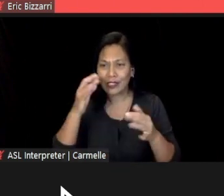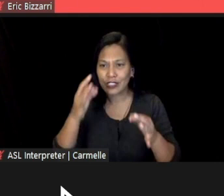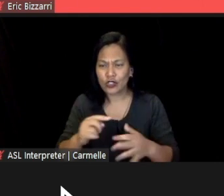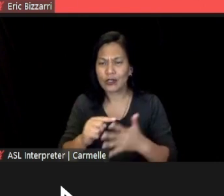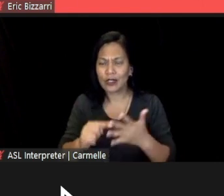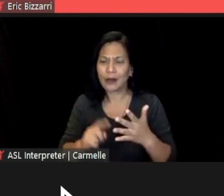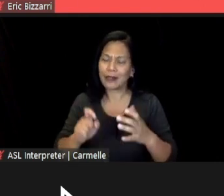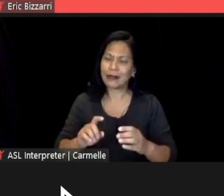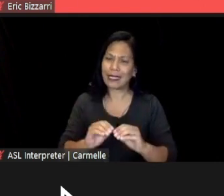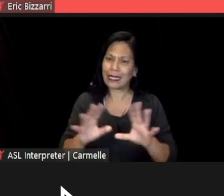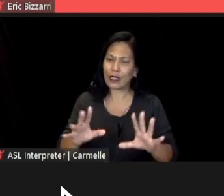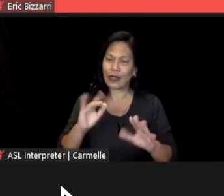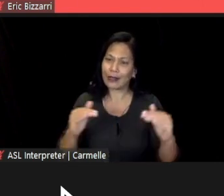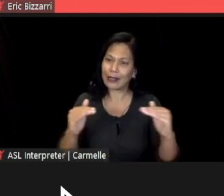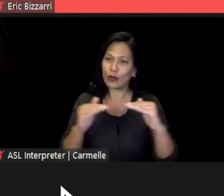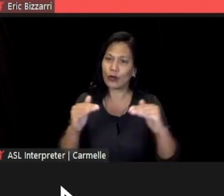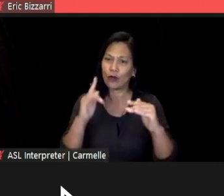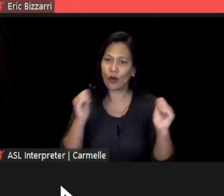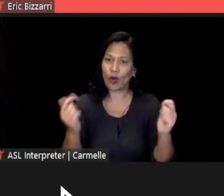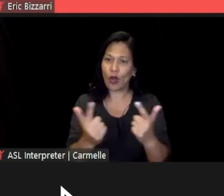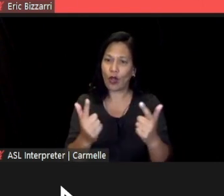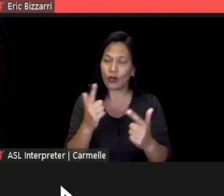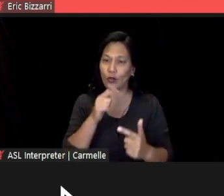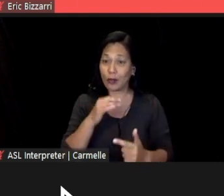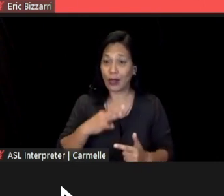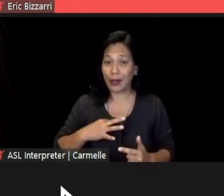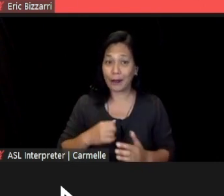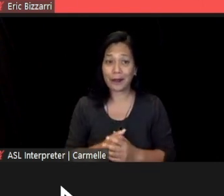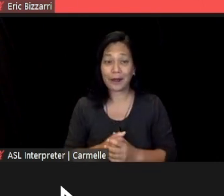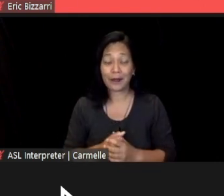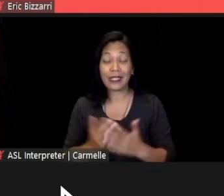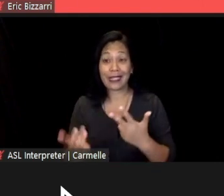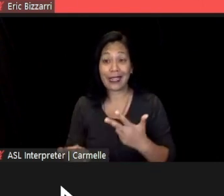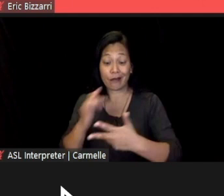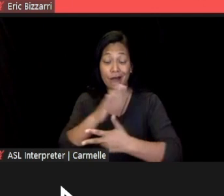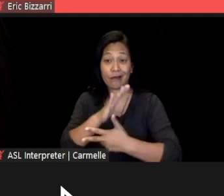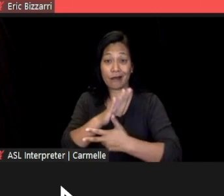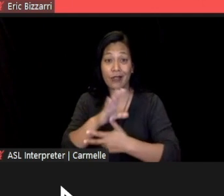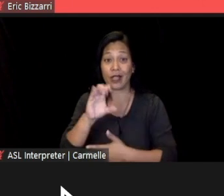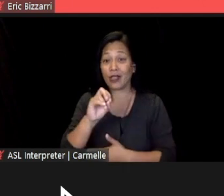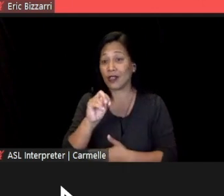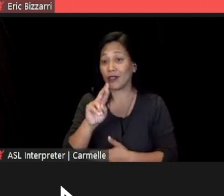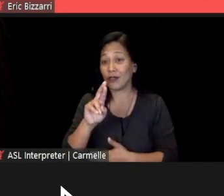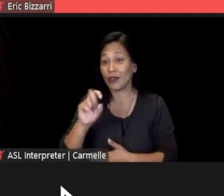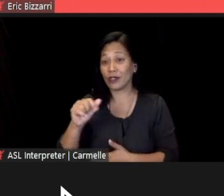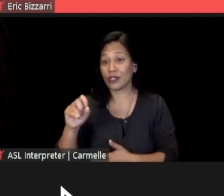So moving to the convergence stream specifically. So how do you get money?